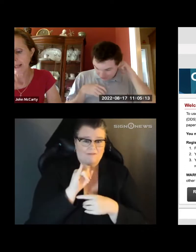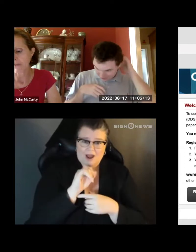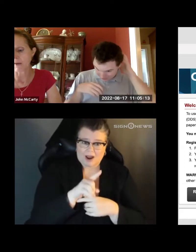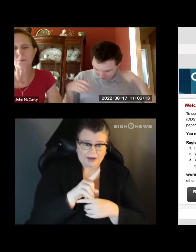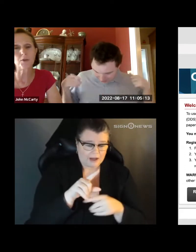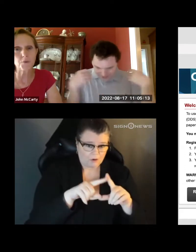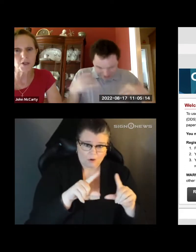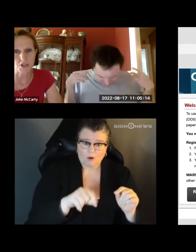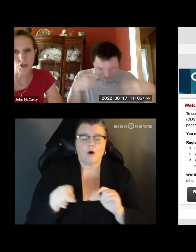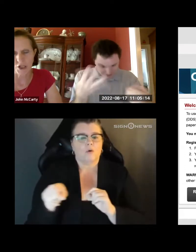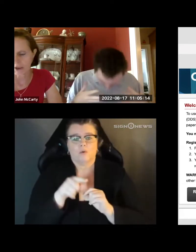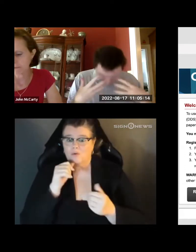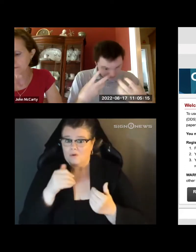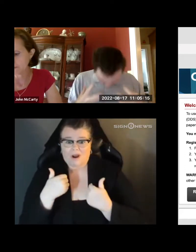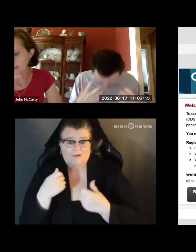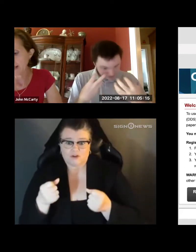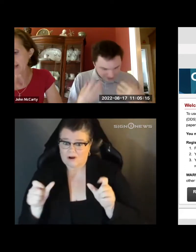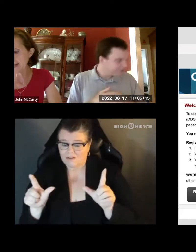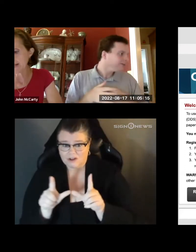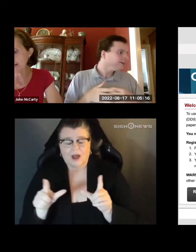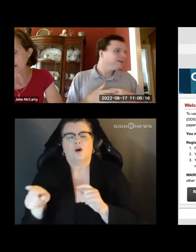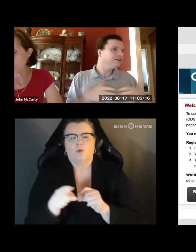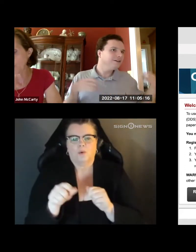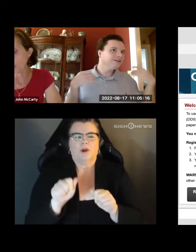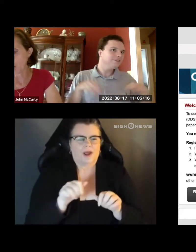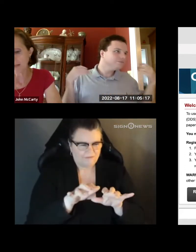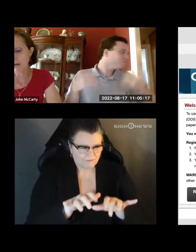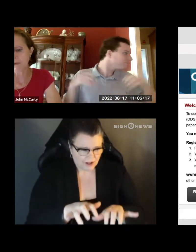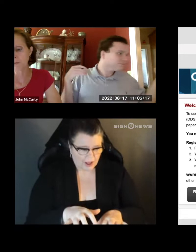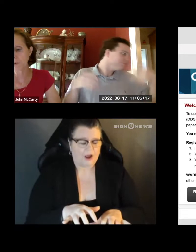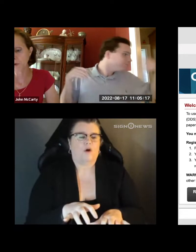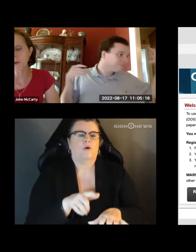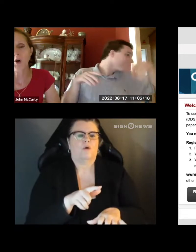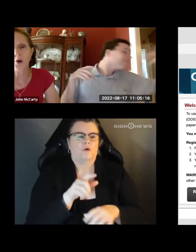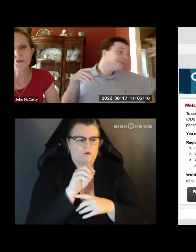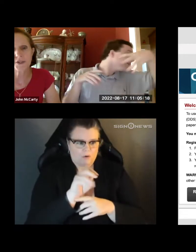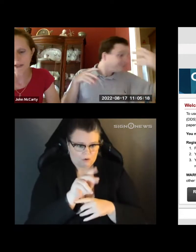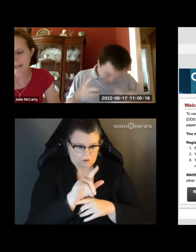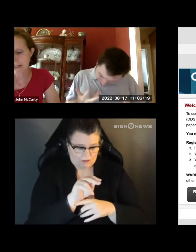and then print the registration and send it in with a copy of an approved alternate ID